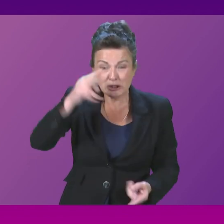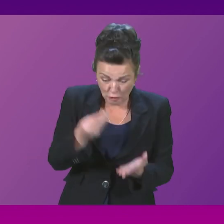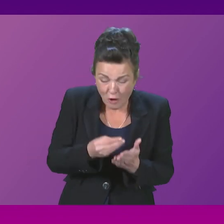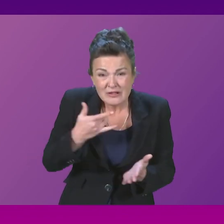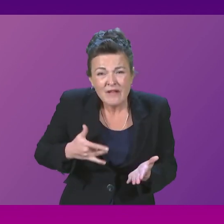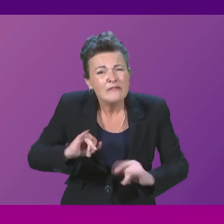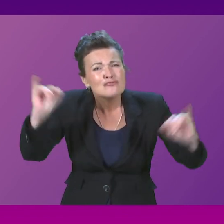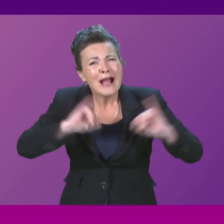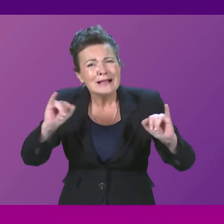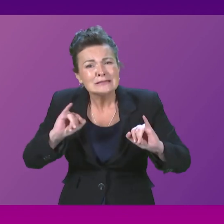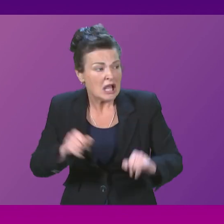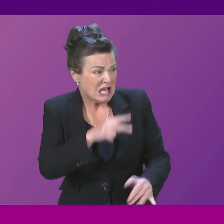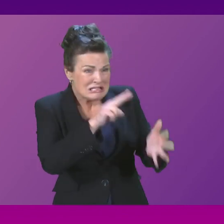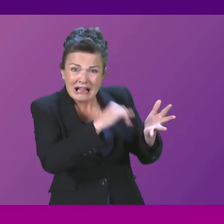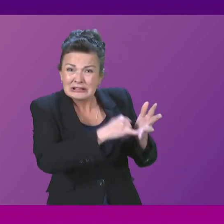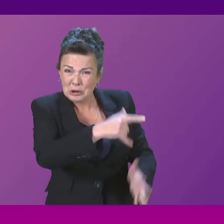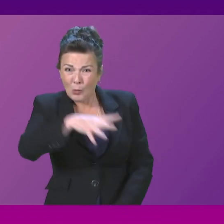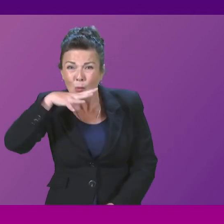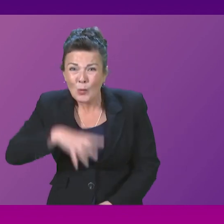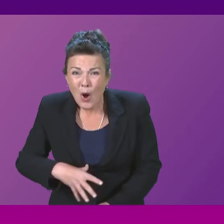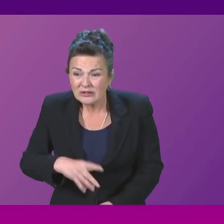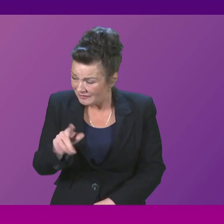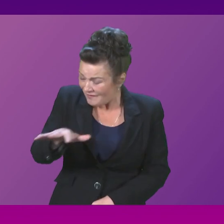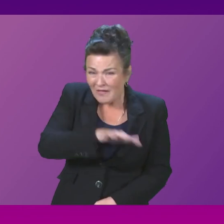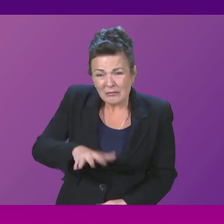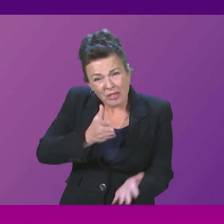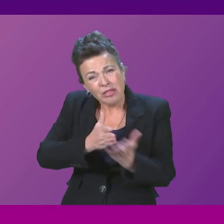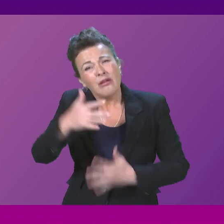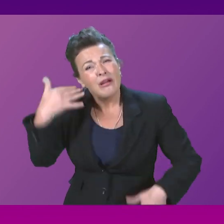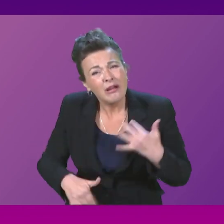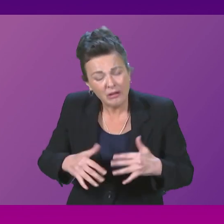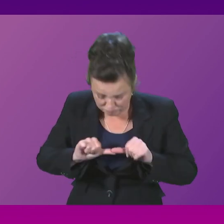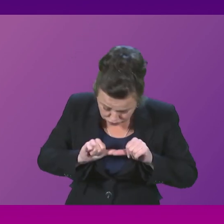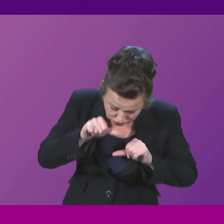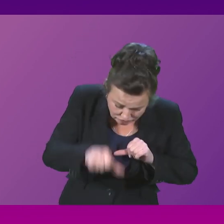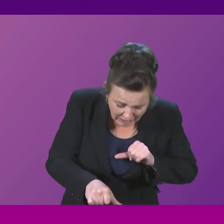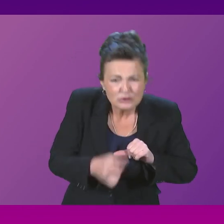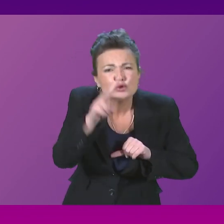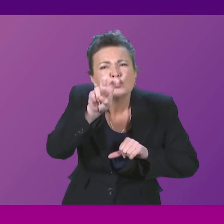She wants to put families and businesses through that in the next 12 months.